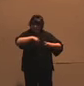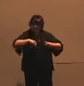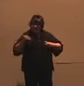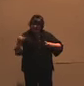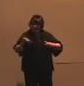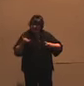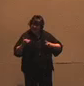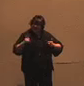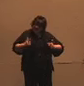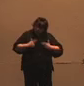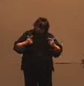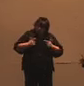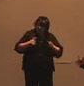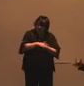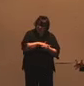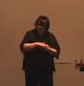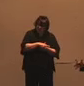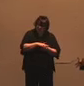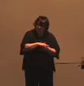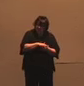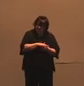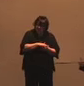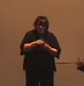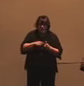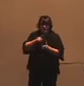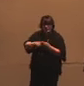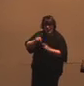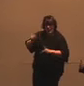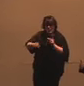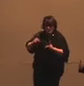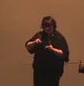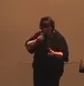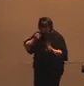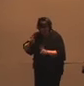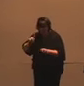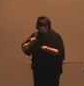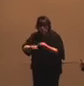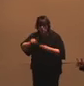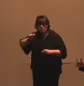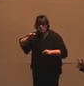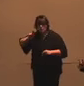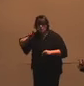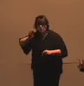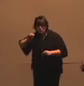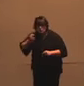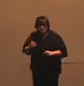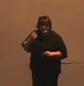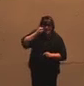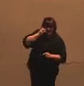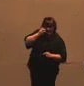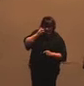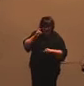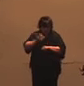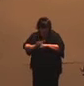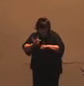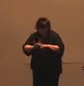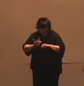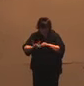Then people react to the density of the tubes or the openness of the tubes. They can select the space.